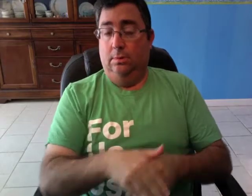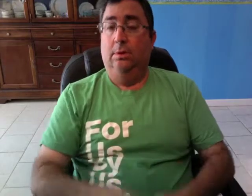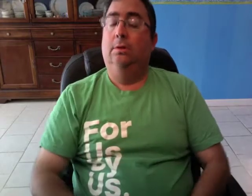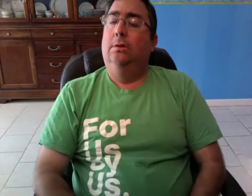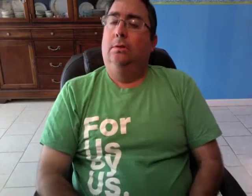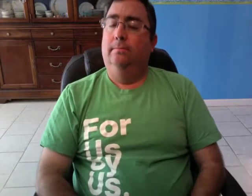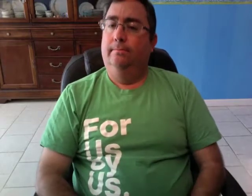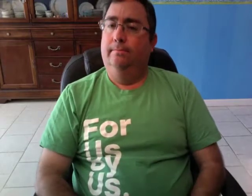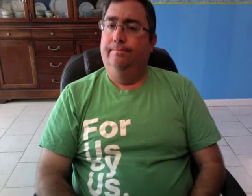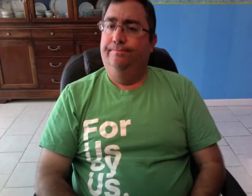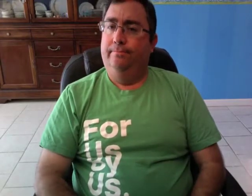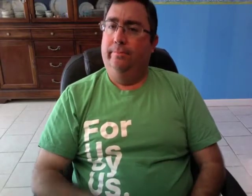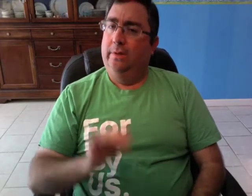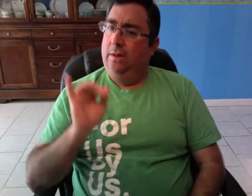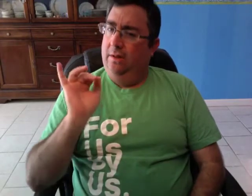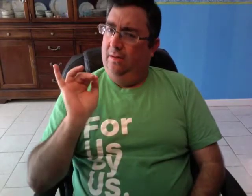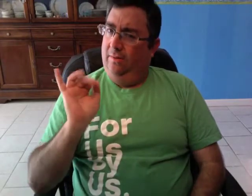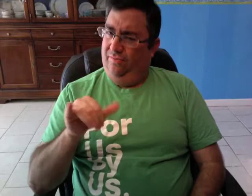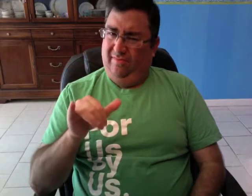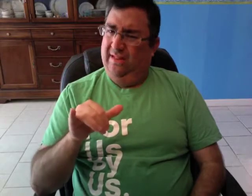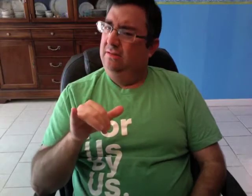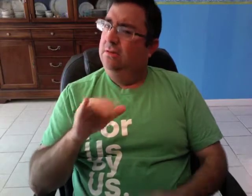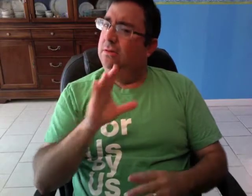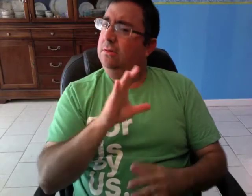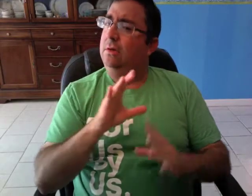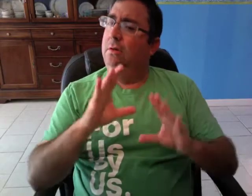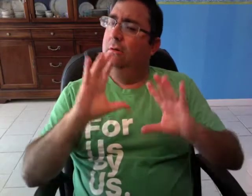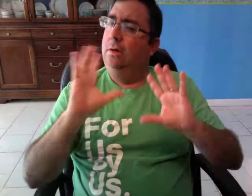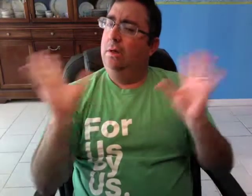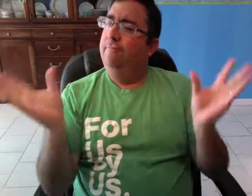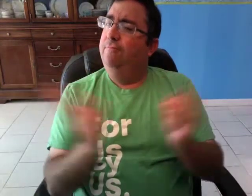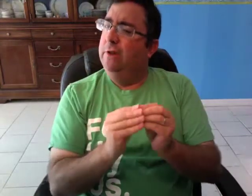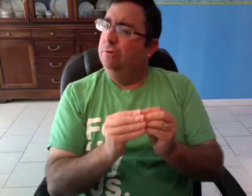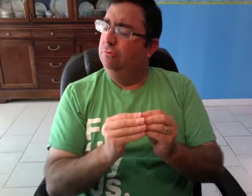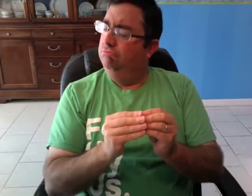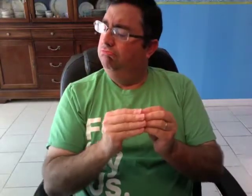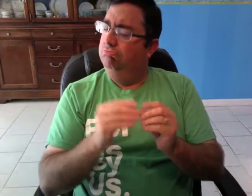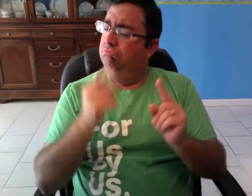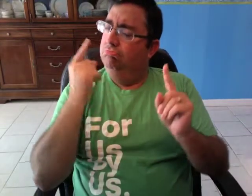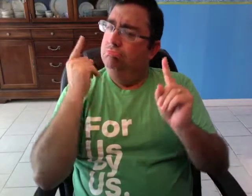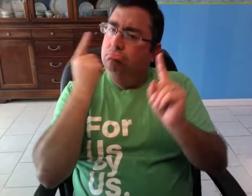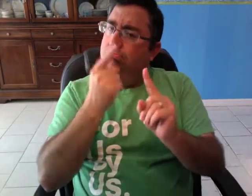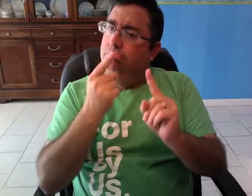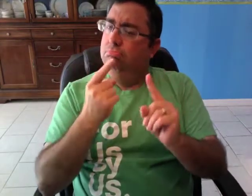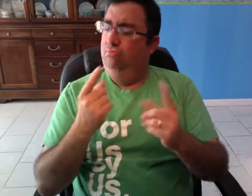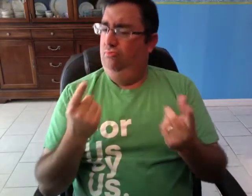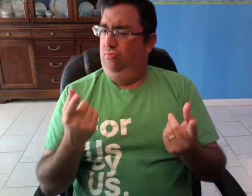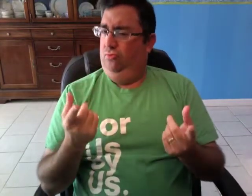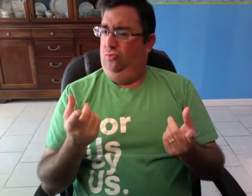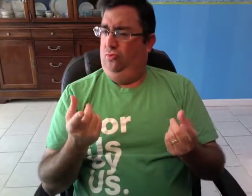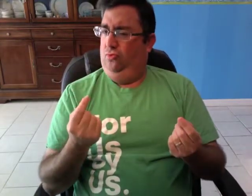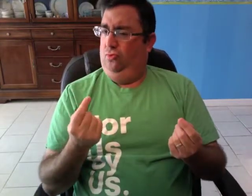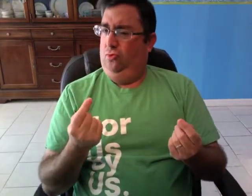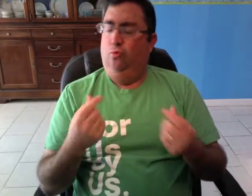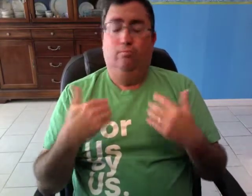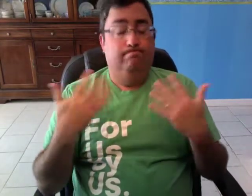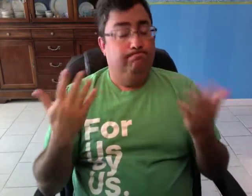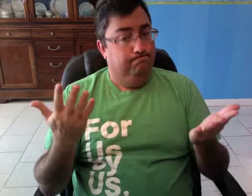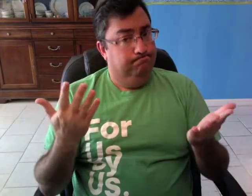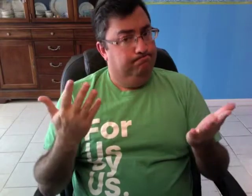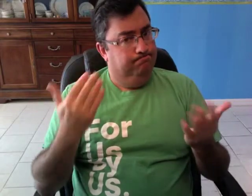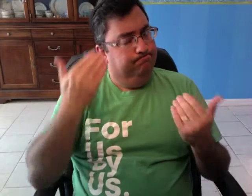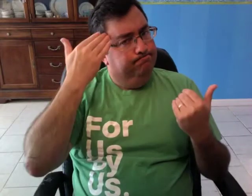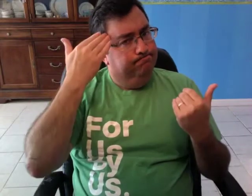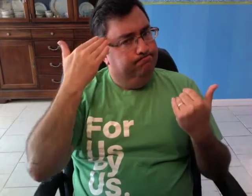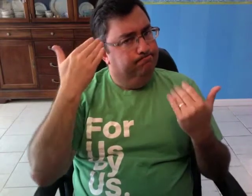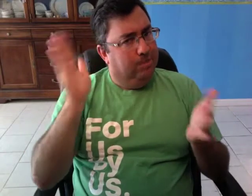I don't know what the ultimate goal of this convention is supposed to be.